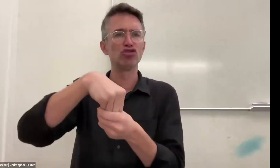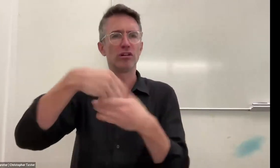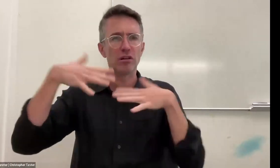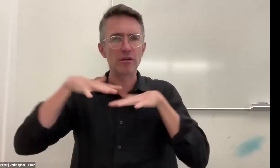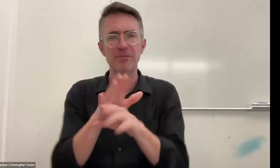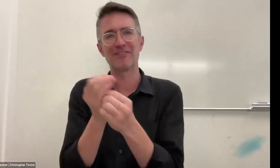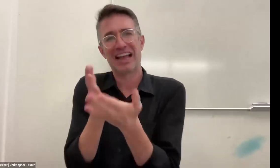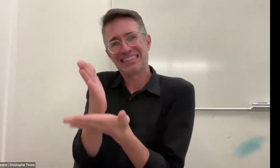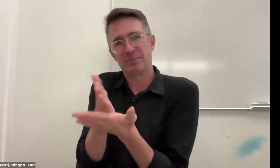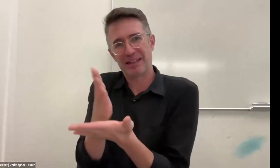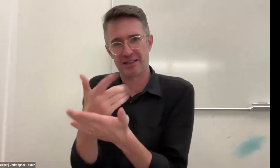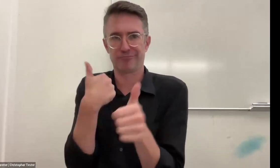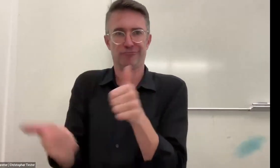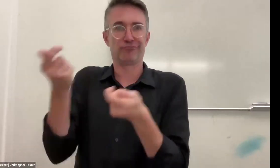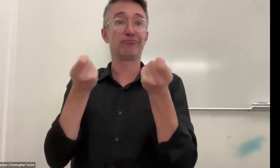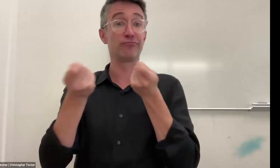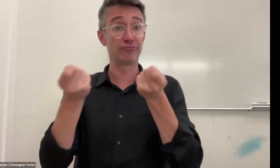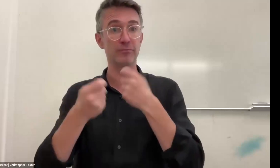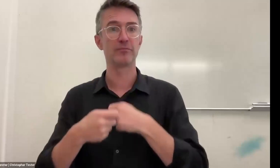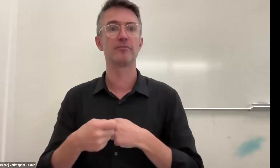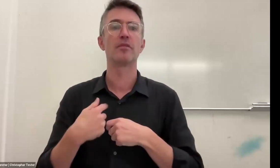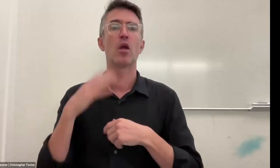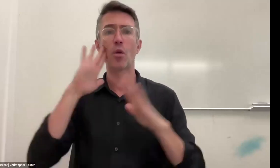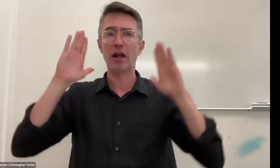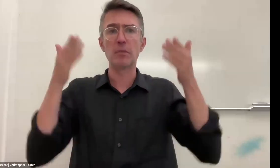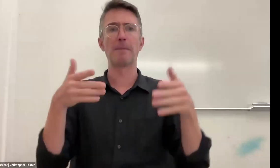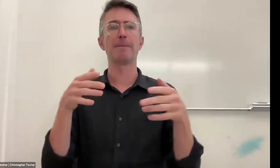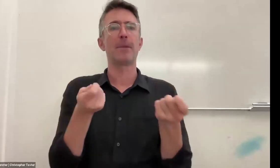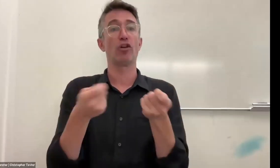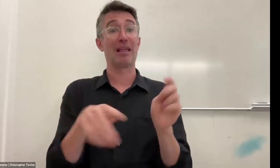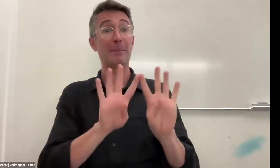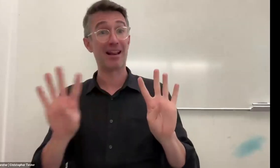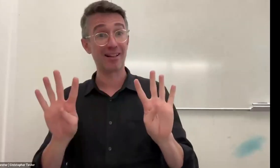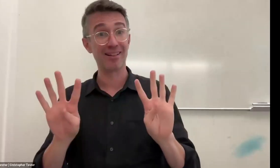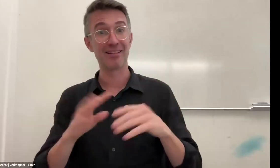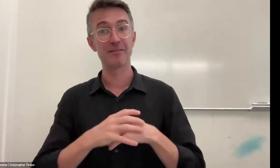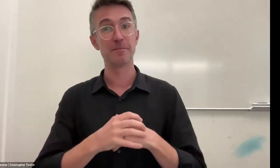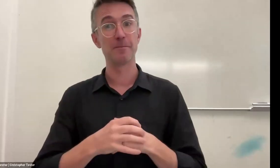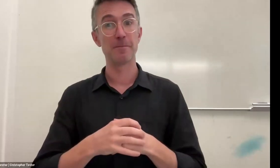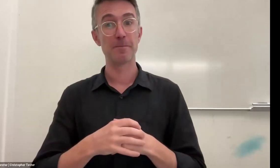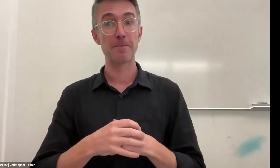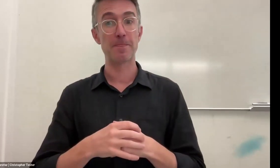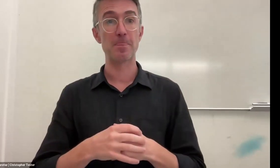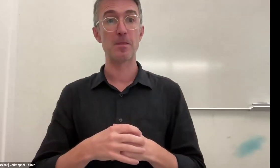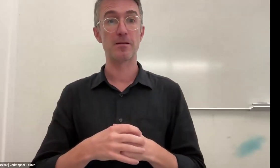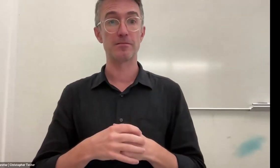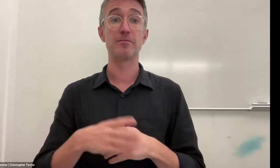be the event moderator today. Before we dive into our agenda, I do have a couple of